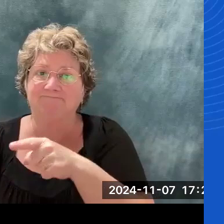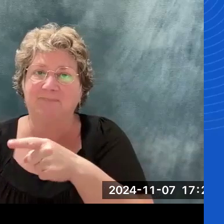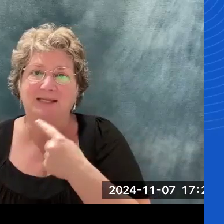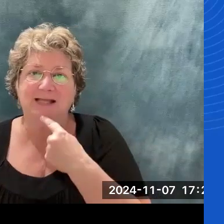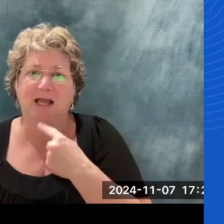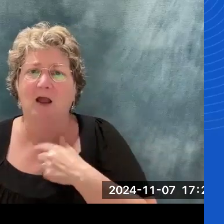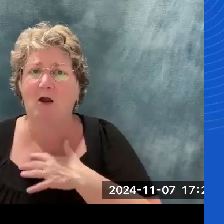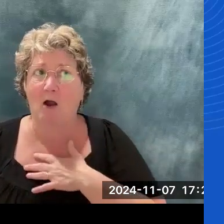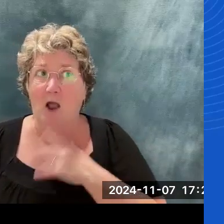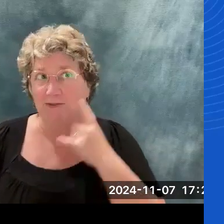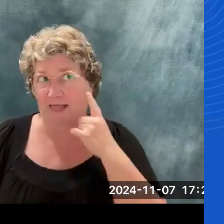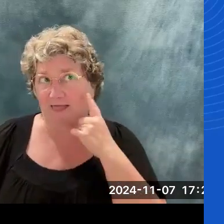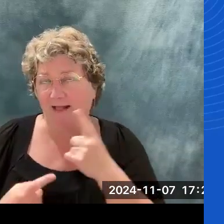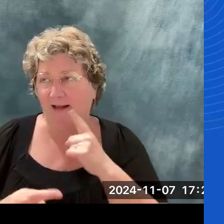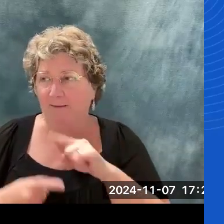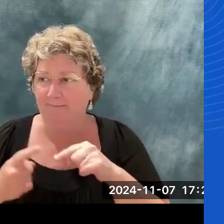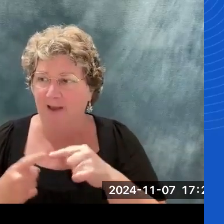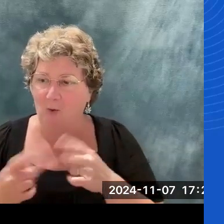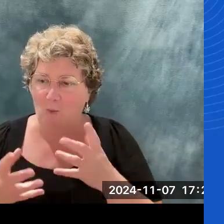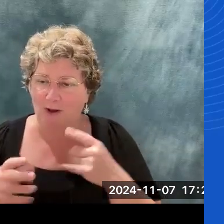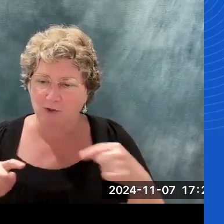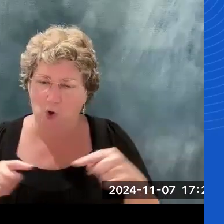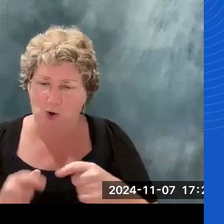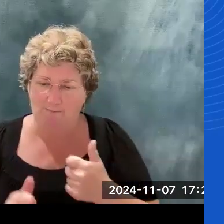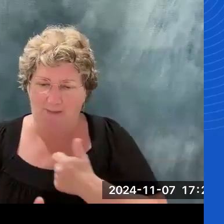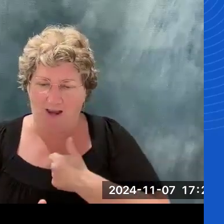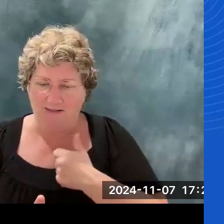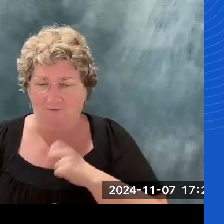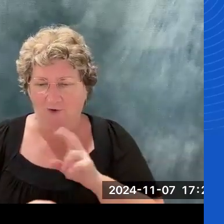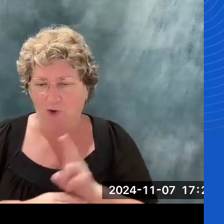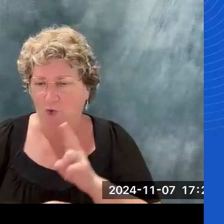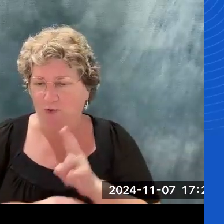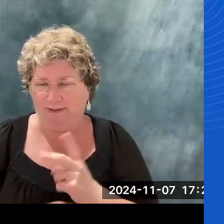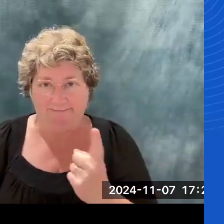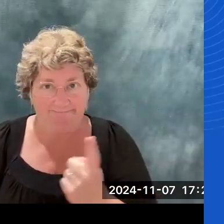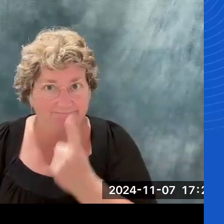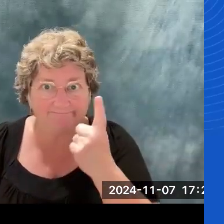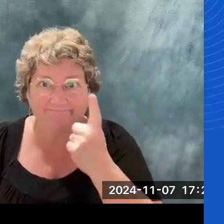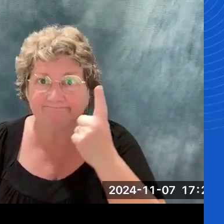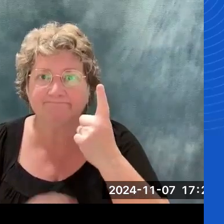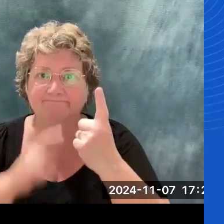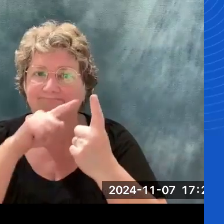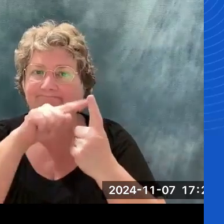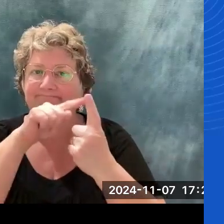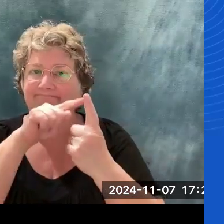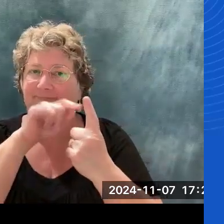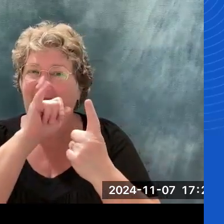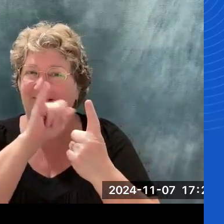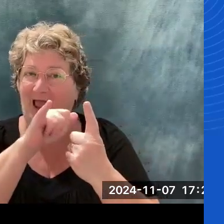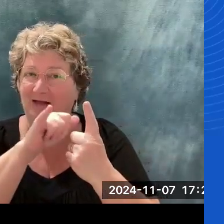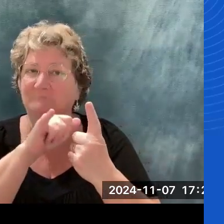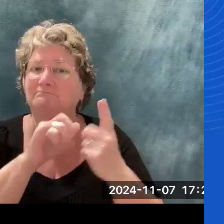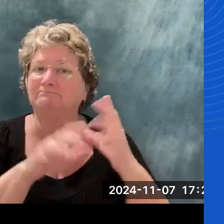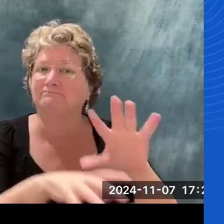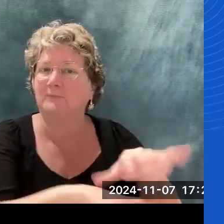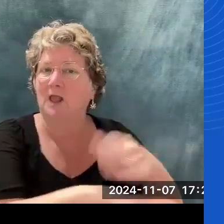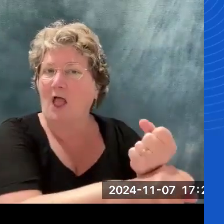with a certain object, right? Making sure that we then lock those things up. So locking up sharps, ensuring that we have